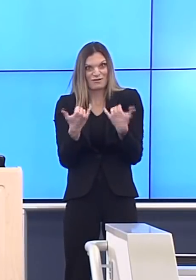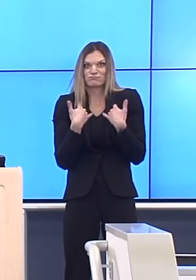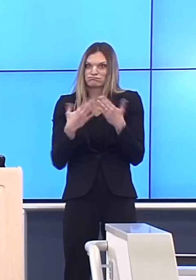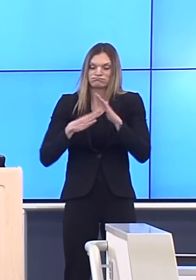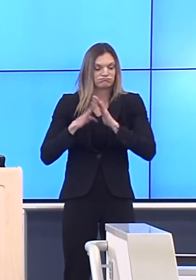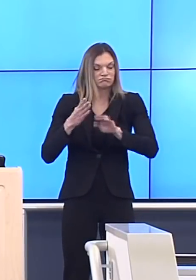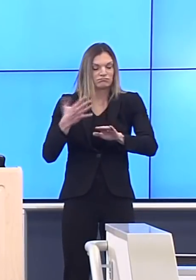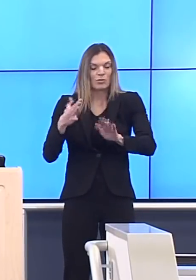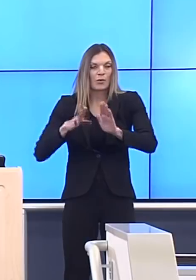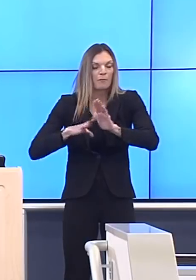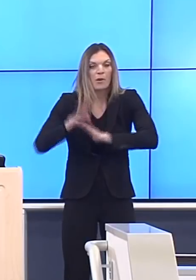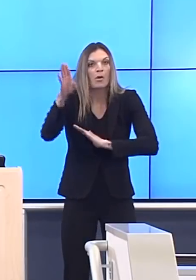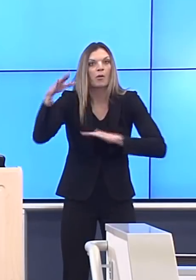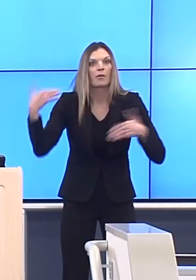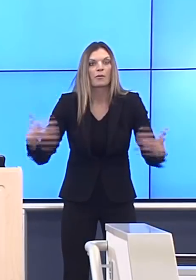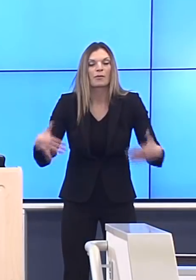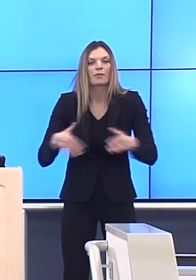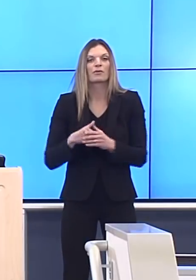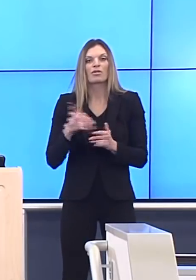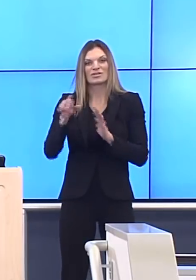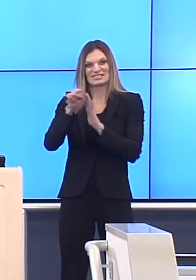ARE COMING BACK POSITIVE AS 12